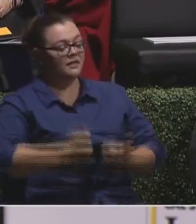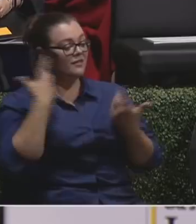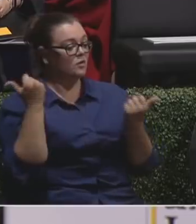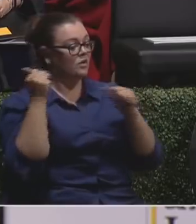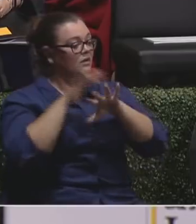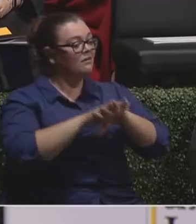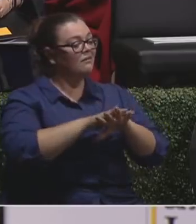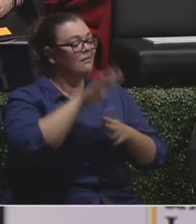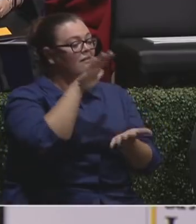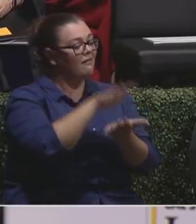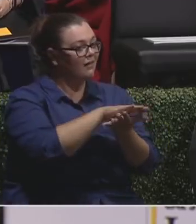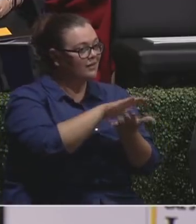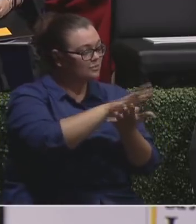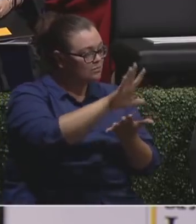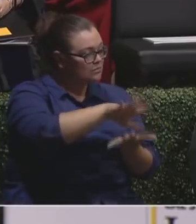IN COLLEGE AND IN LIFE.